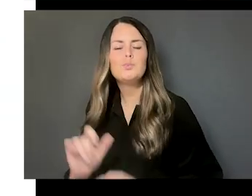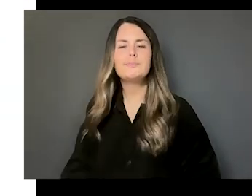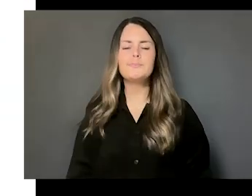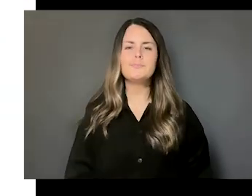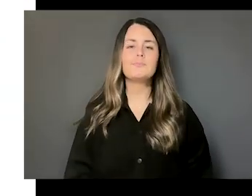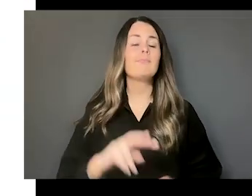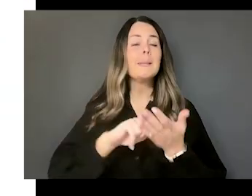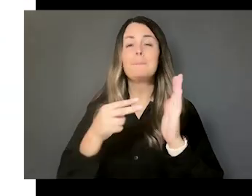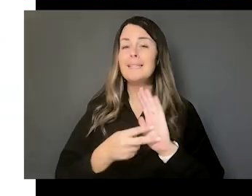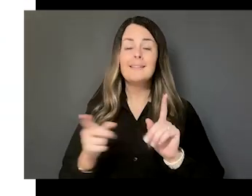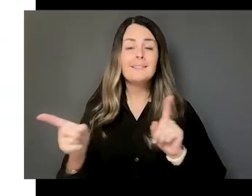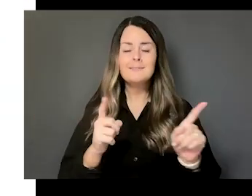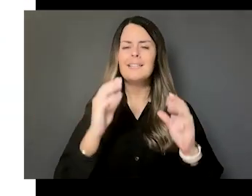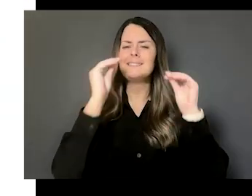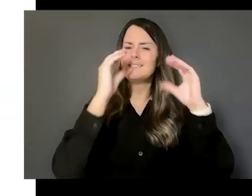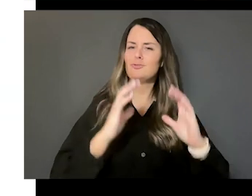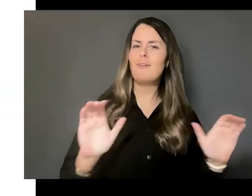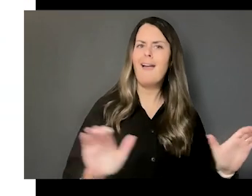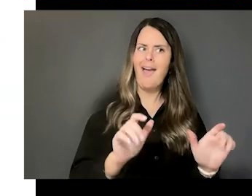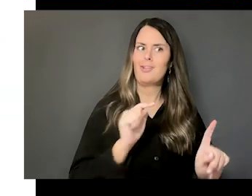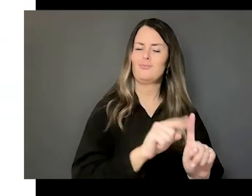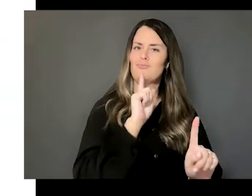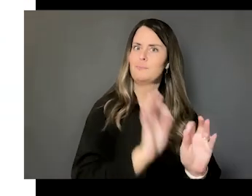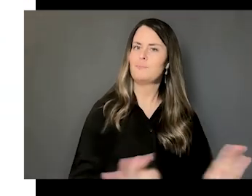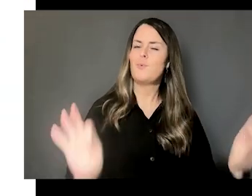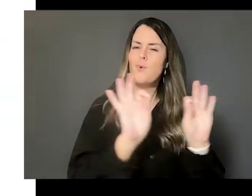This means that teachers’ actions are more important than ever.